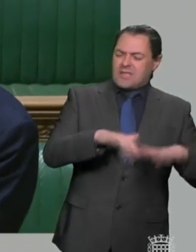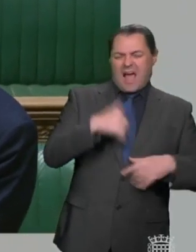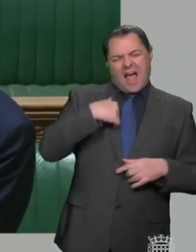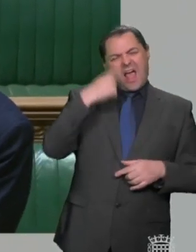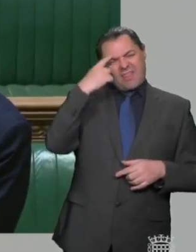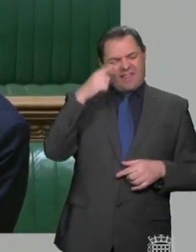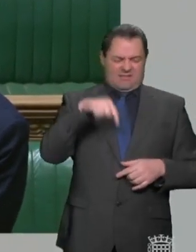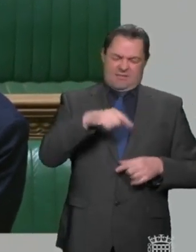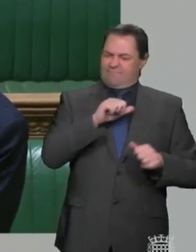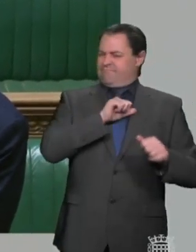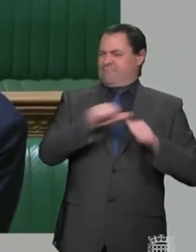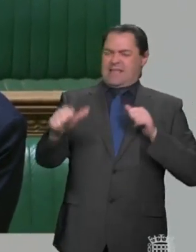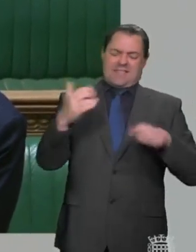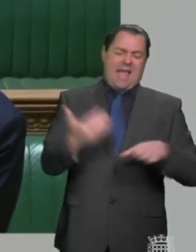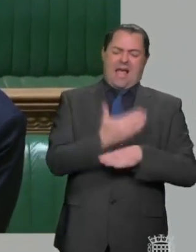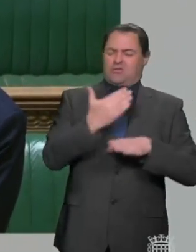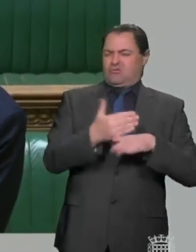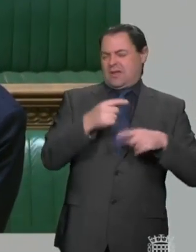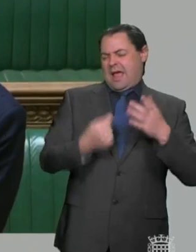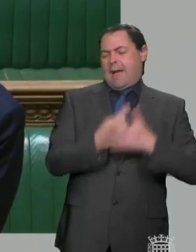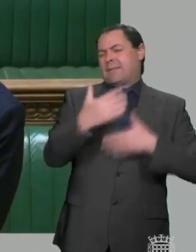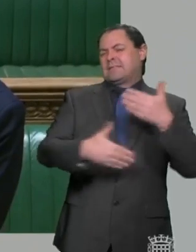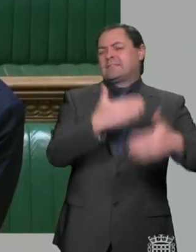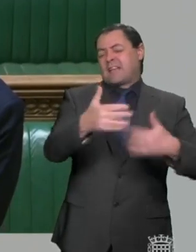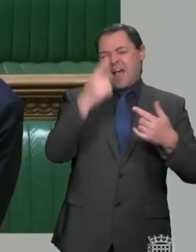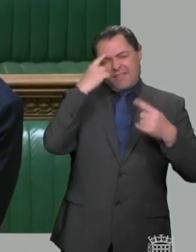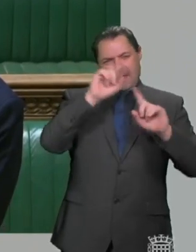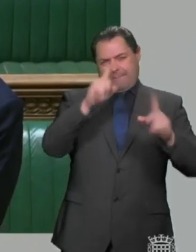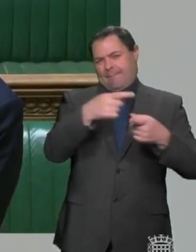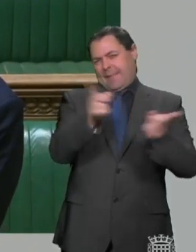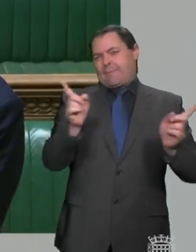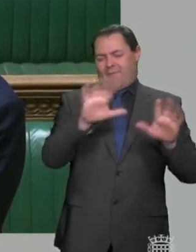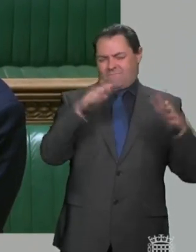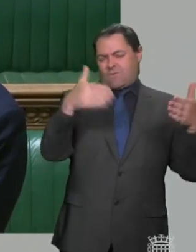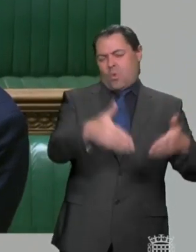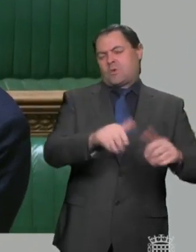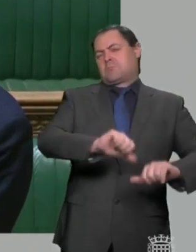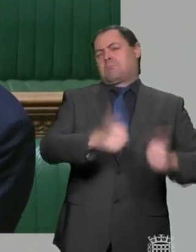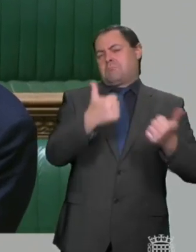the decisive development on which I think people are rightly focusing. I can tell the House that,